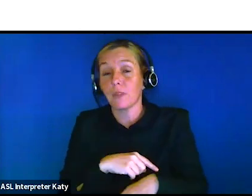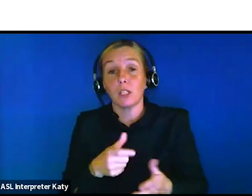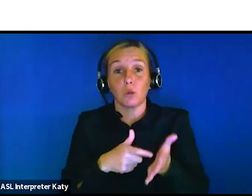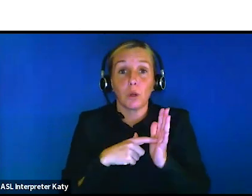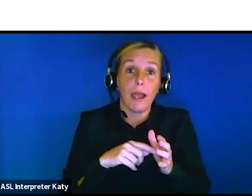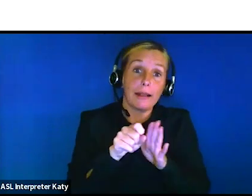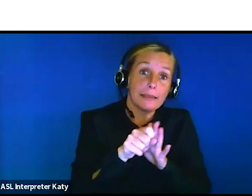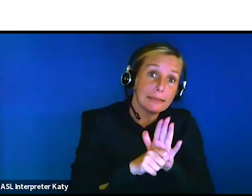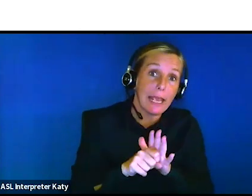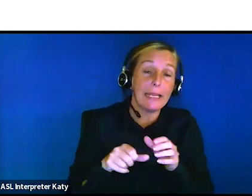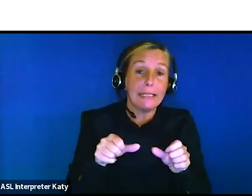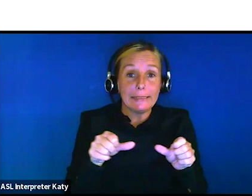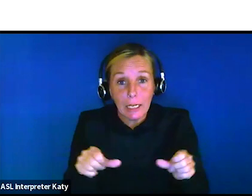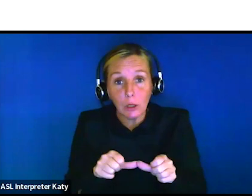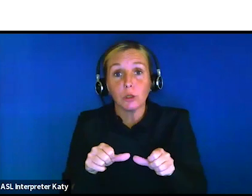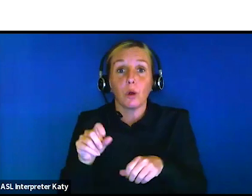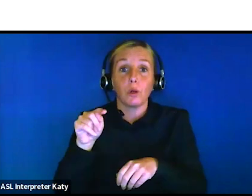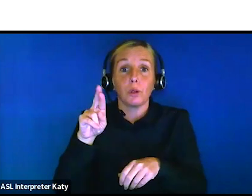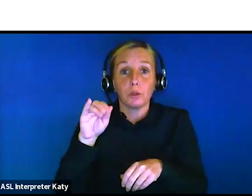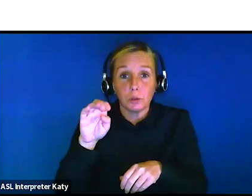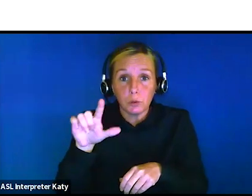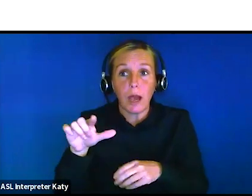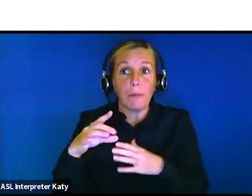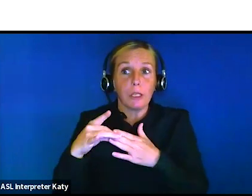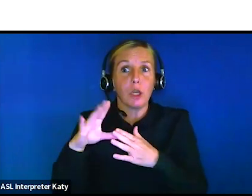to play maybe a different role that they had not played before when it relates